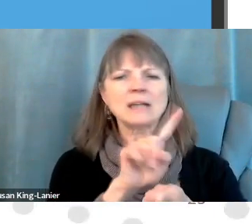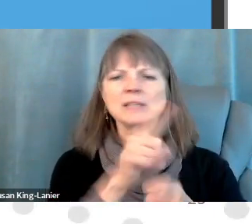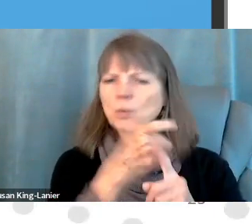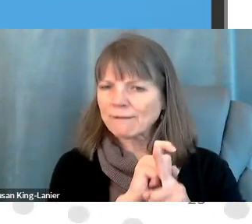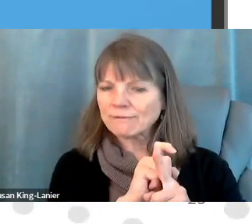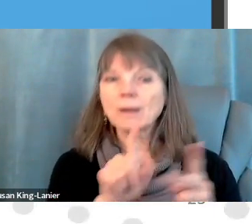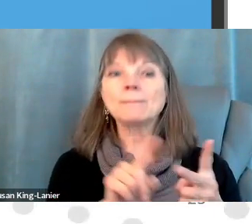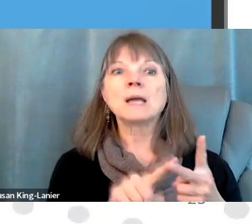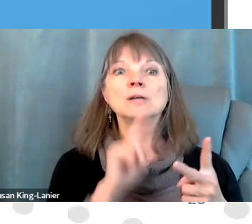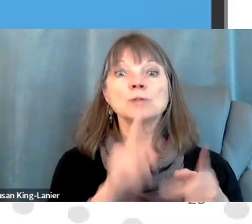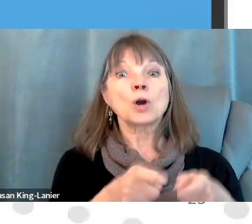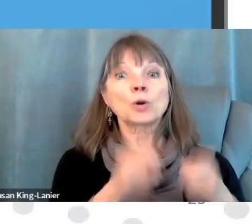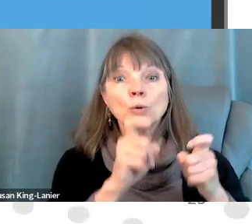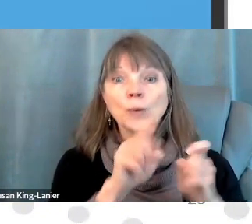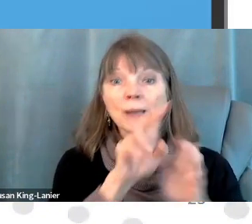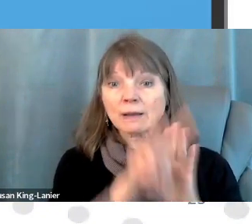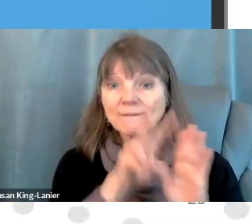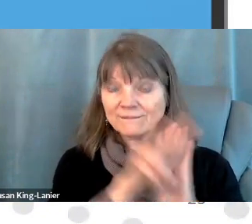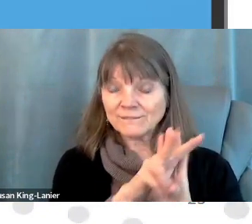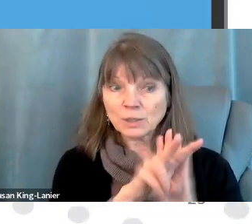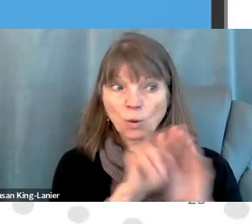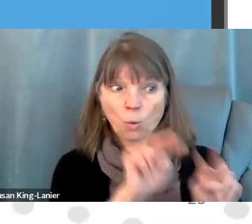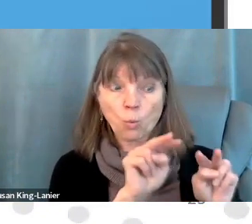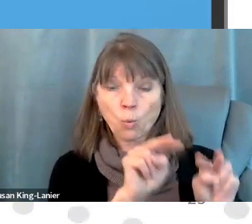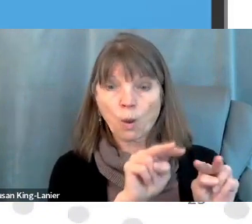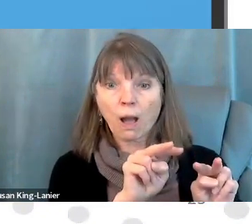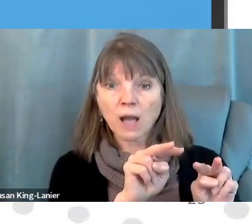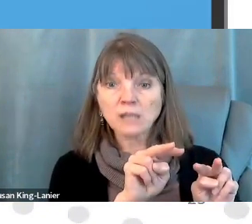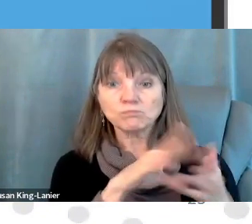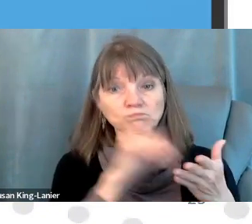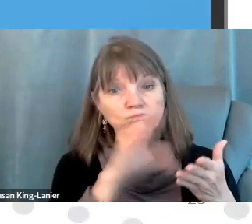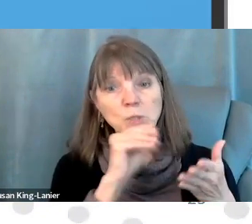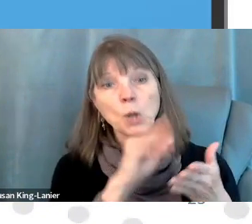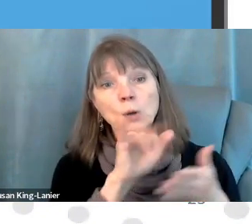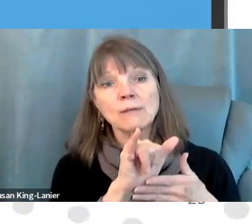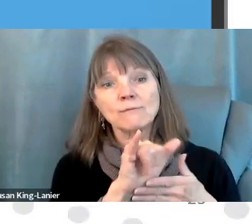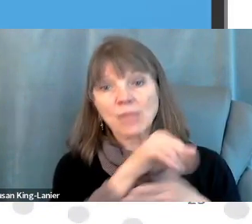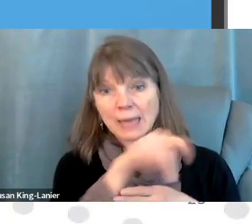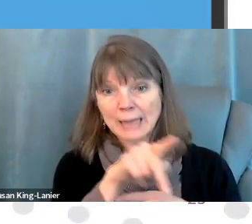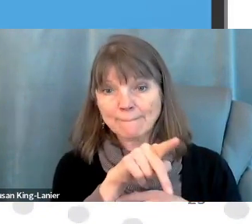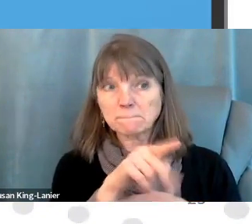there's a quick video that they can look at if they would like to watch the video to learn about the app.